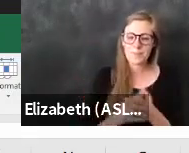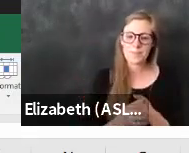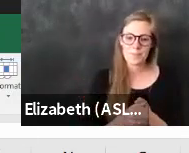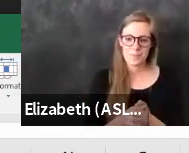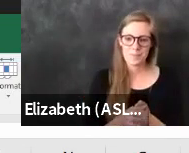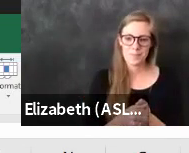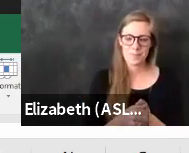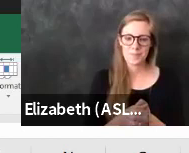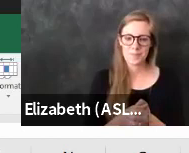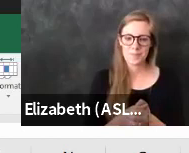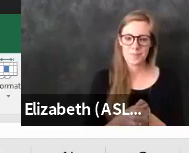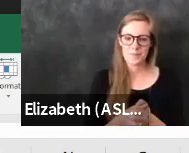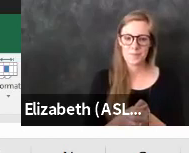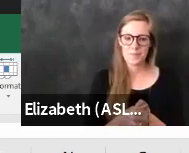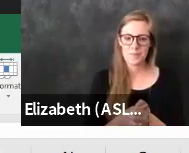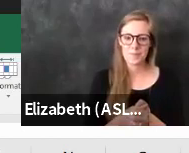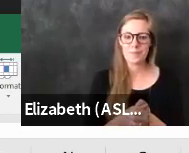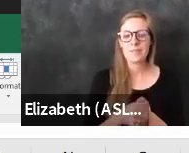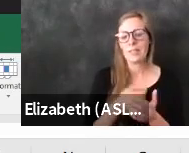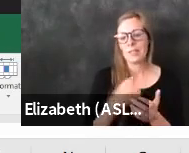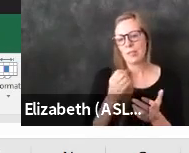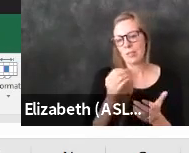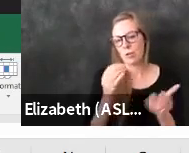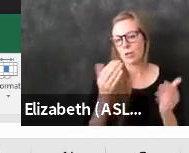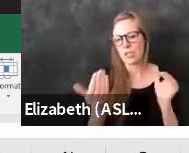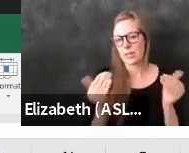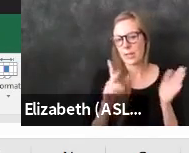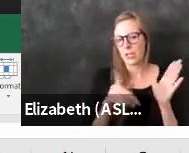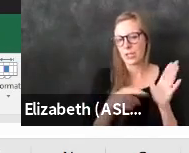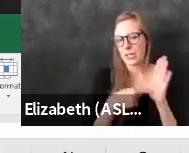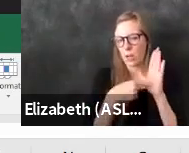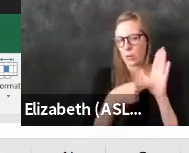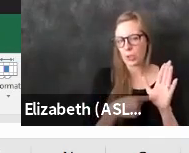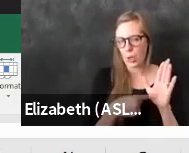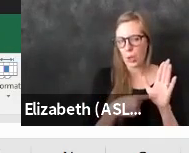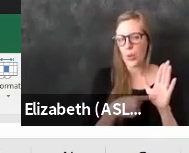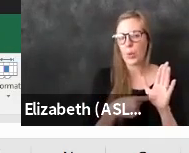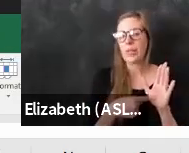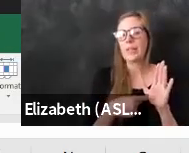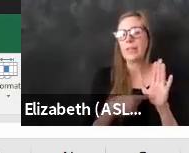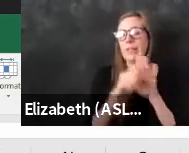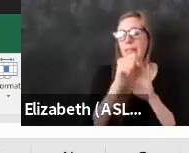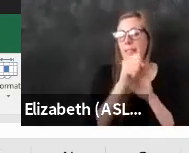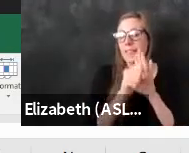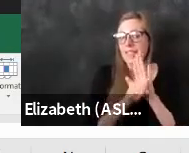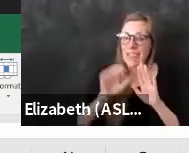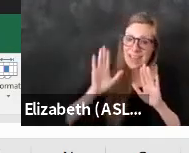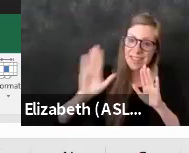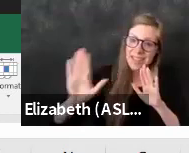It just is a comparison, though. I will share that the county or the state's allocation has gone from a million